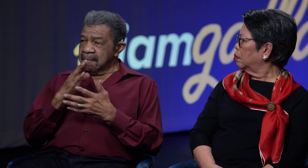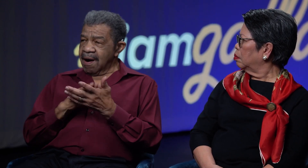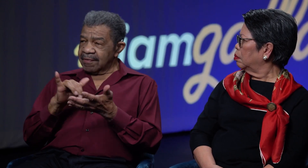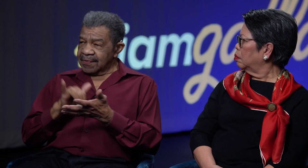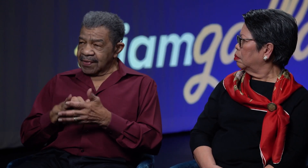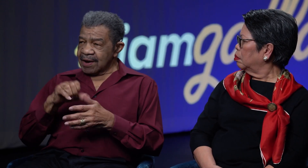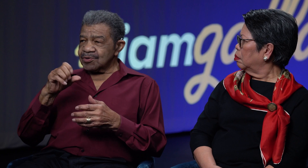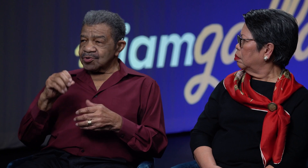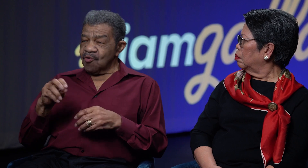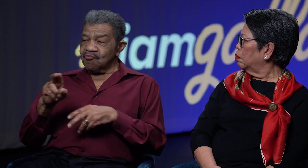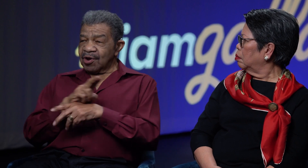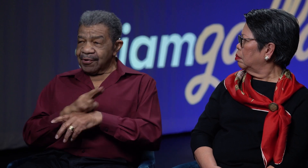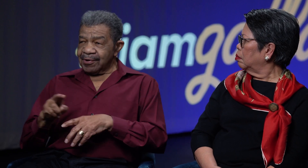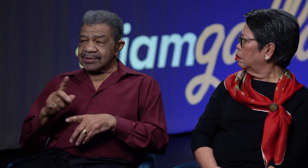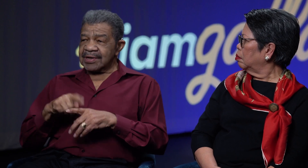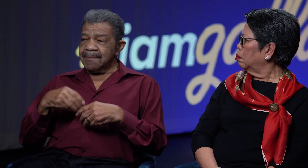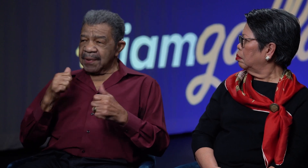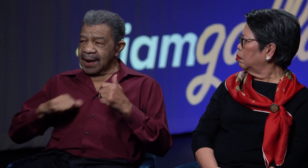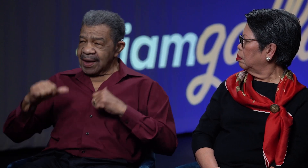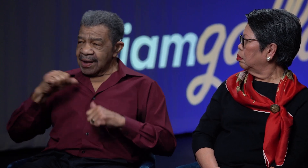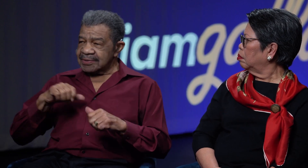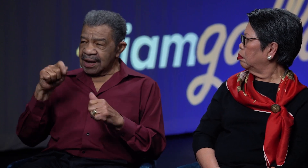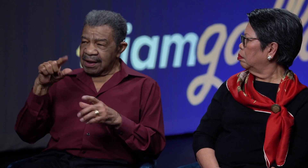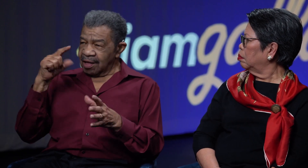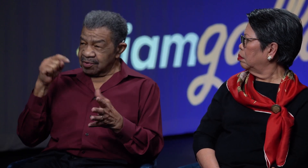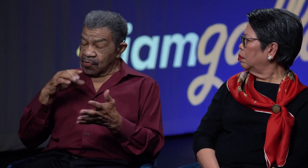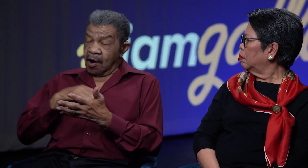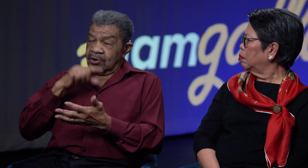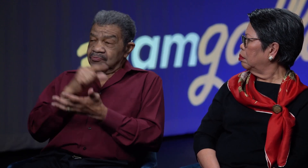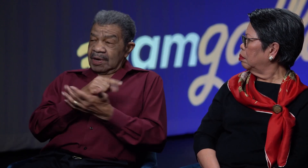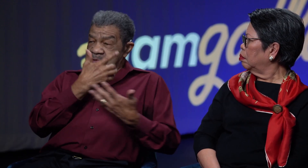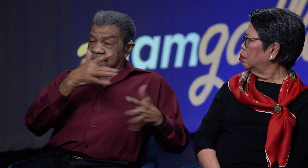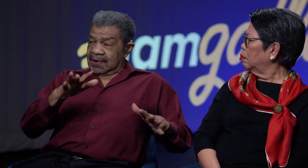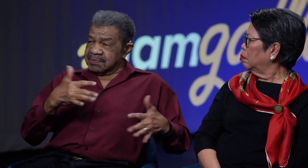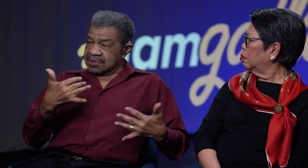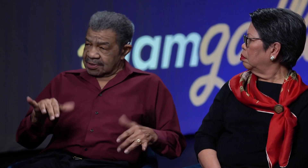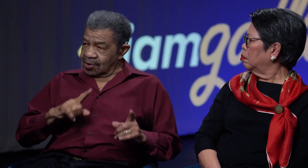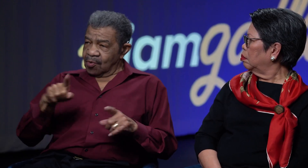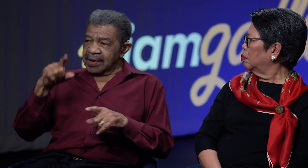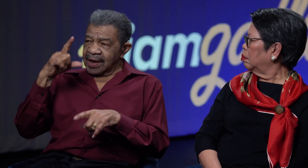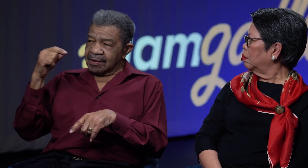I was part of that, so rehearsals and acting were all at Gallaudet. So even though I had graduated